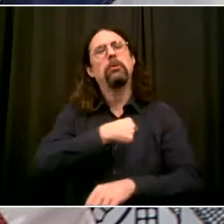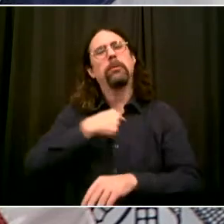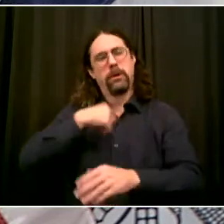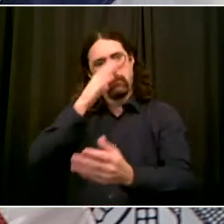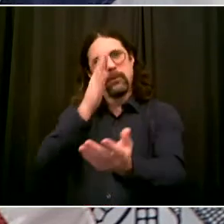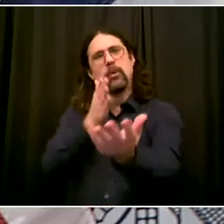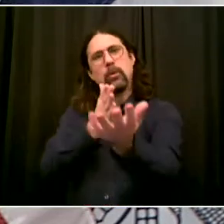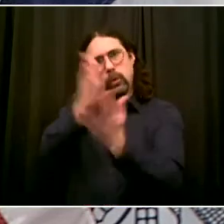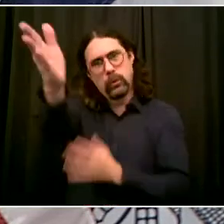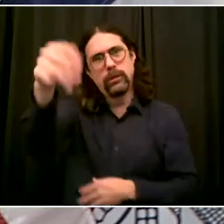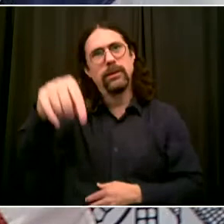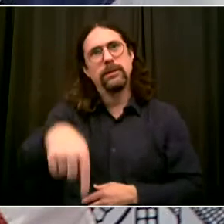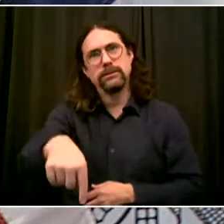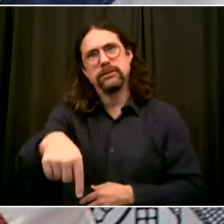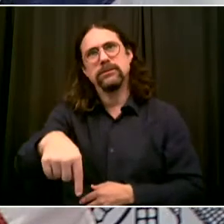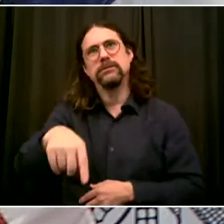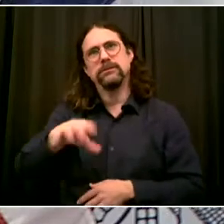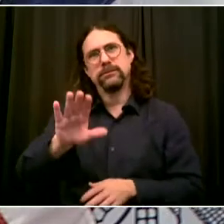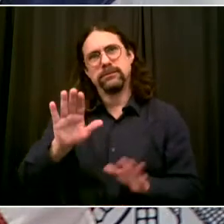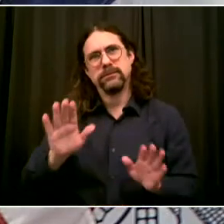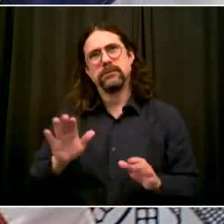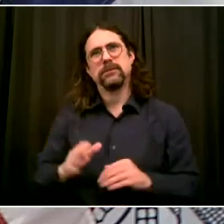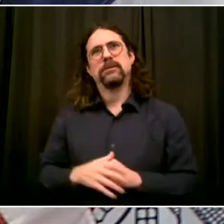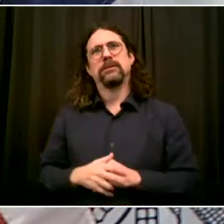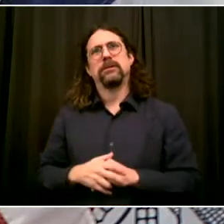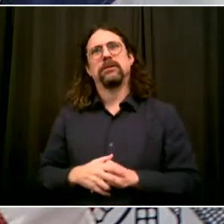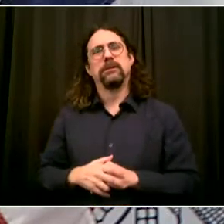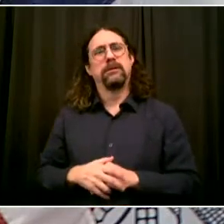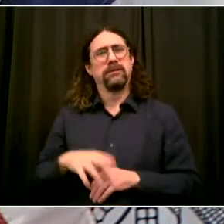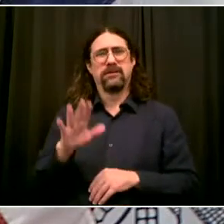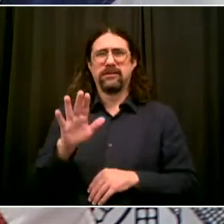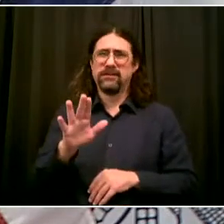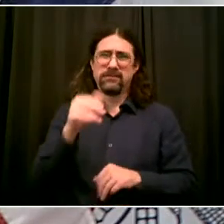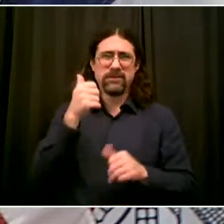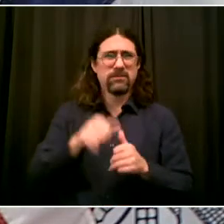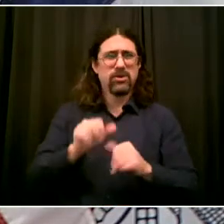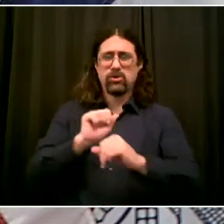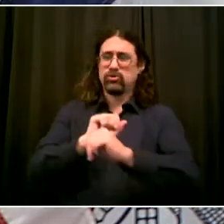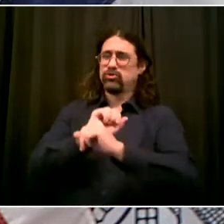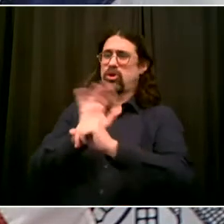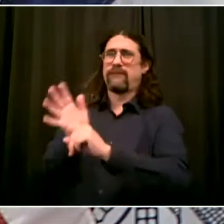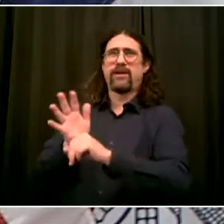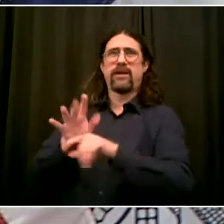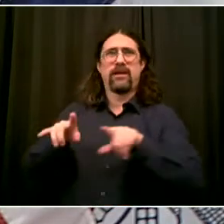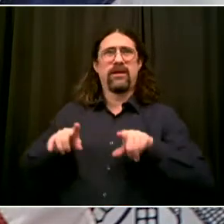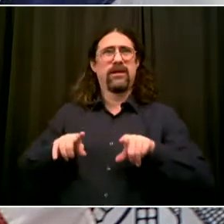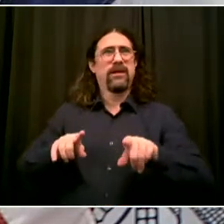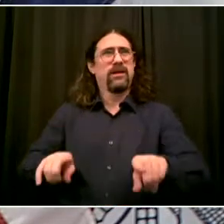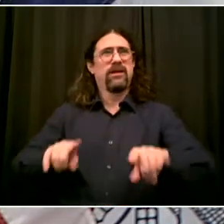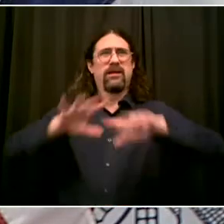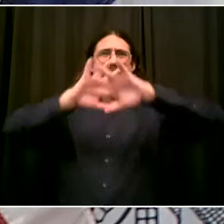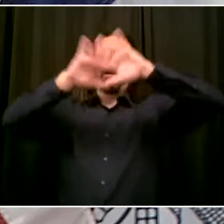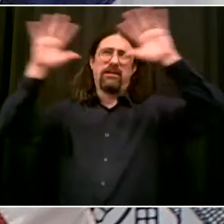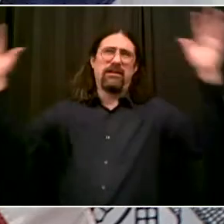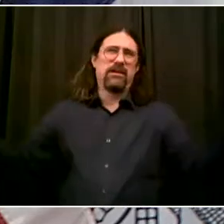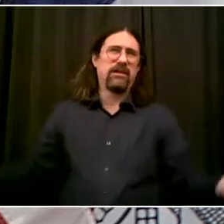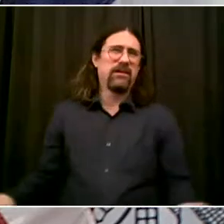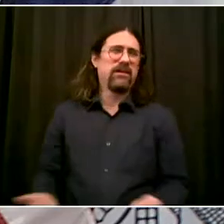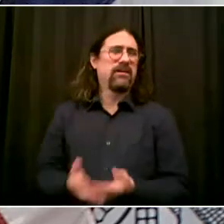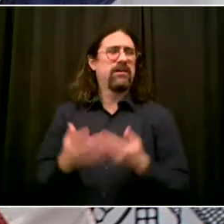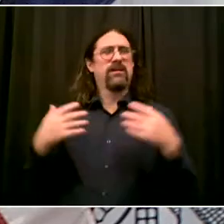STORM BECAUSE IT